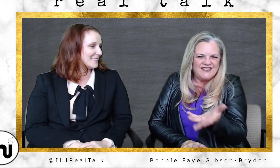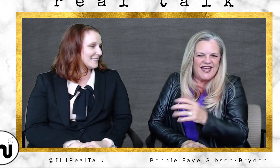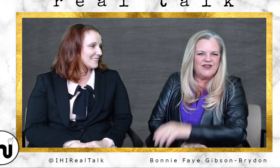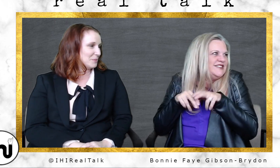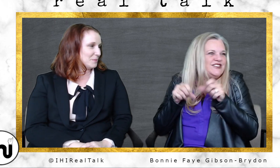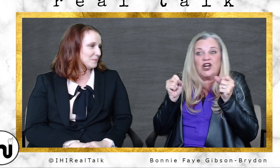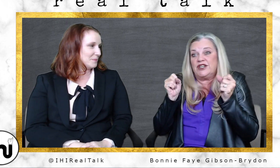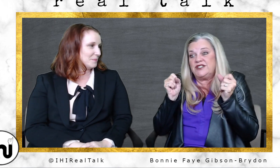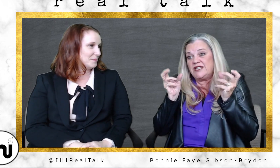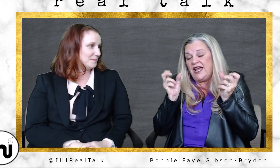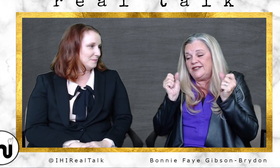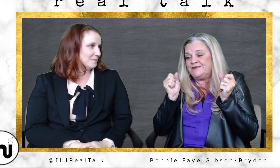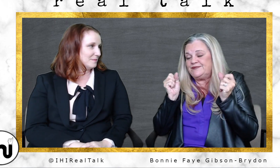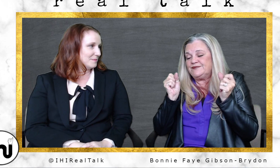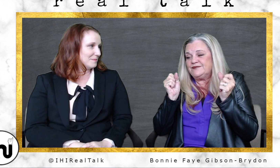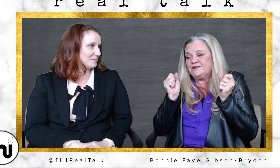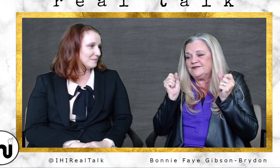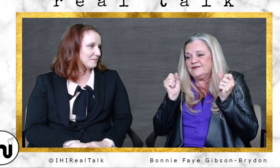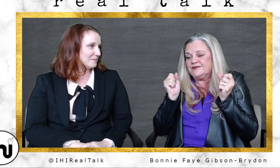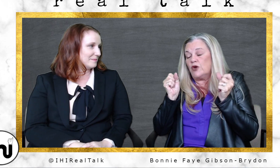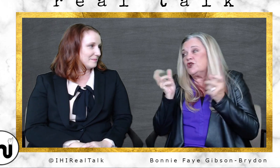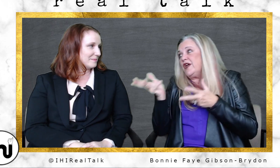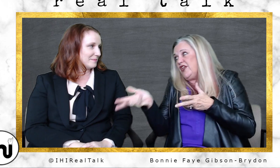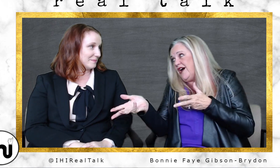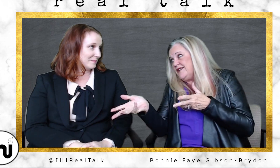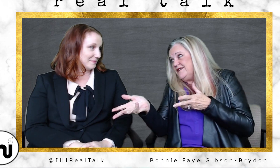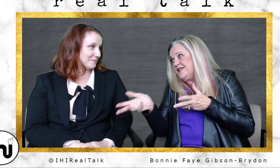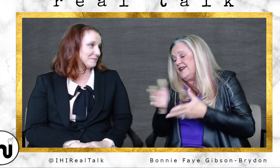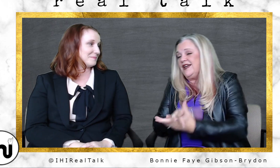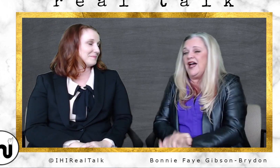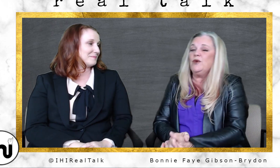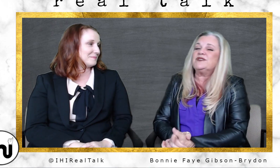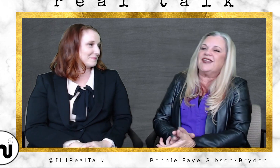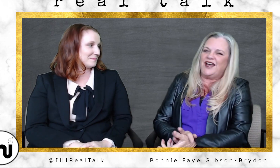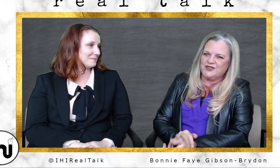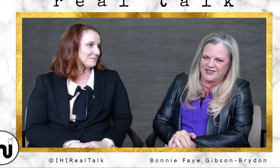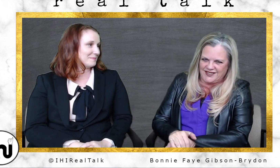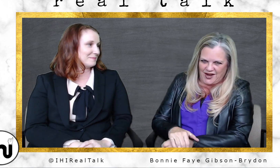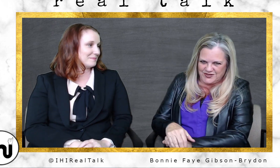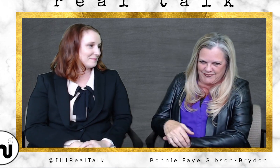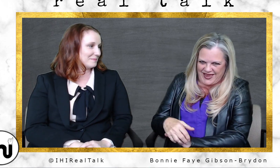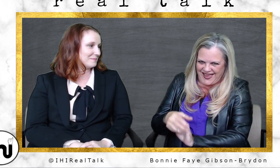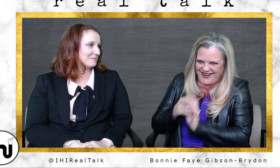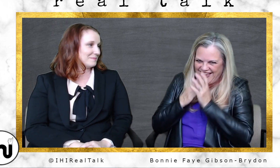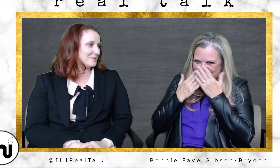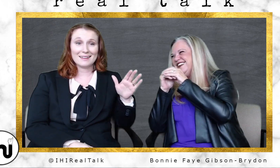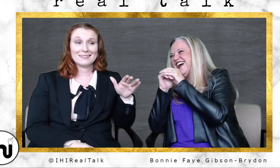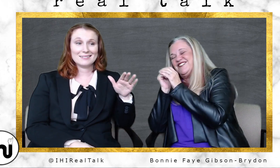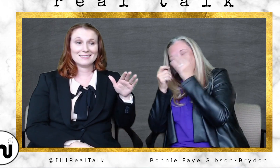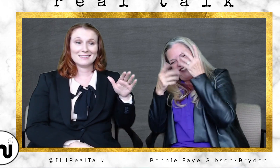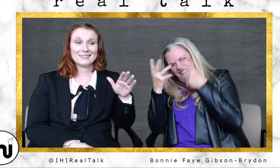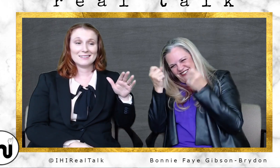started to sign, or so I thought. I was lousy! I was bad! I would I was, I was